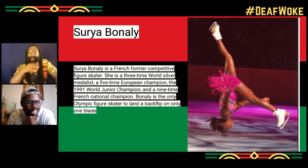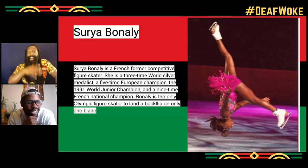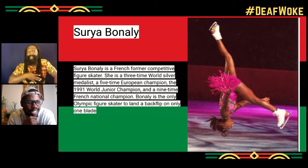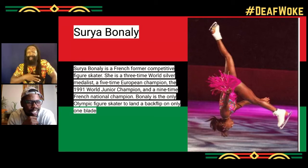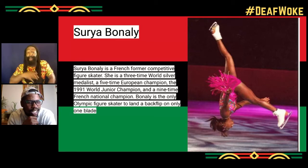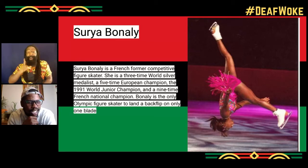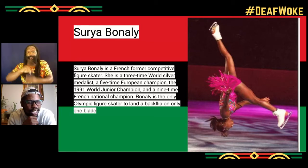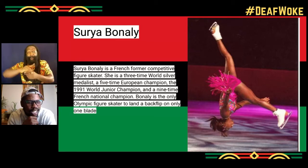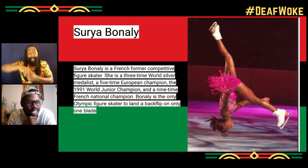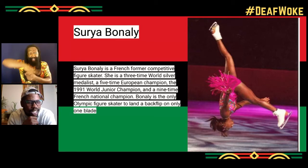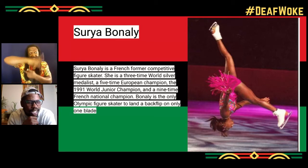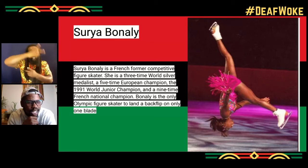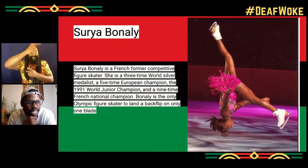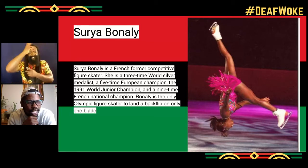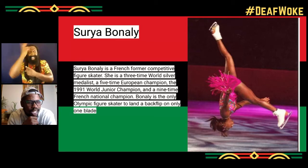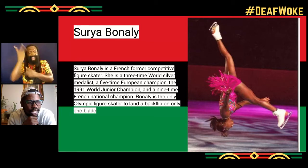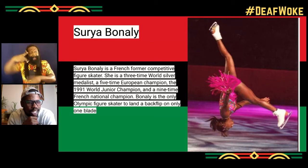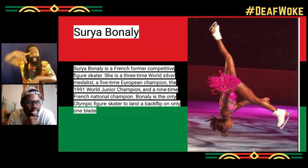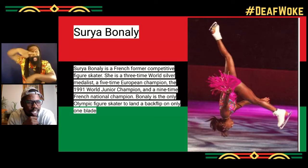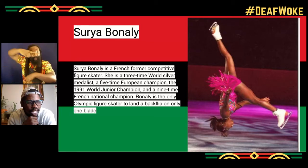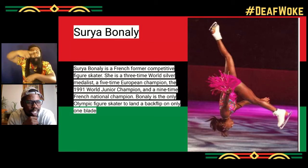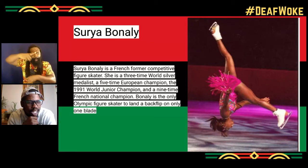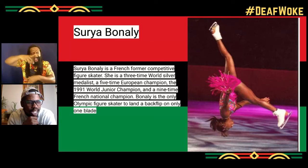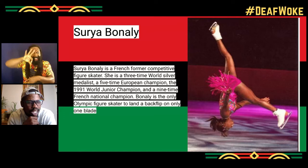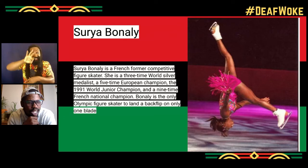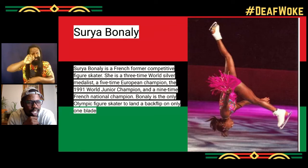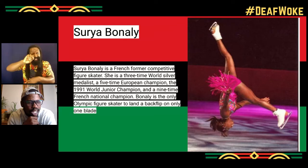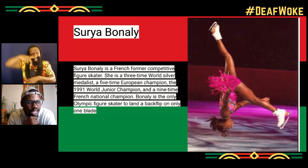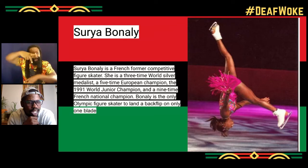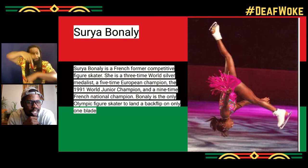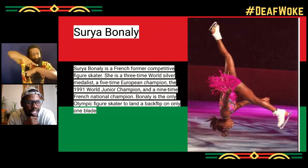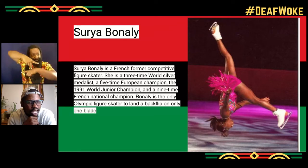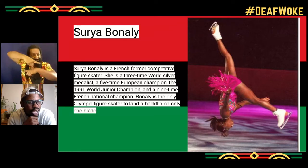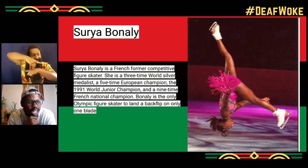And one time national champion. She's the only Olympic figure skater